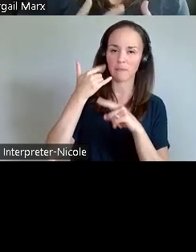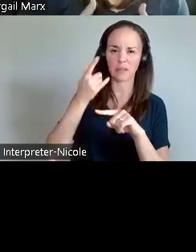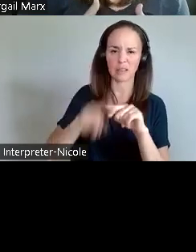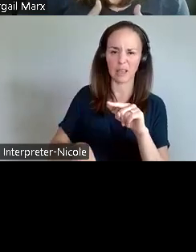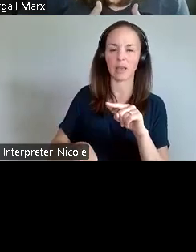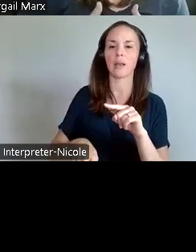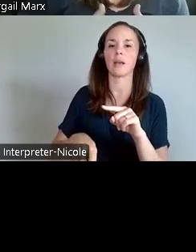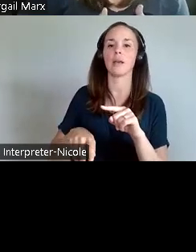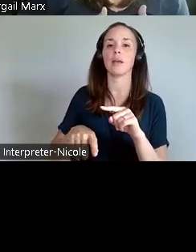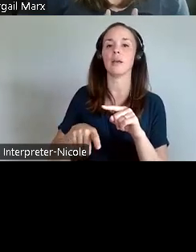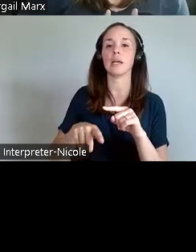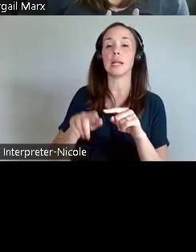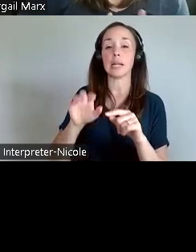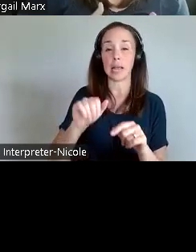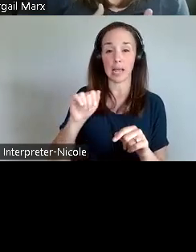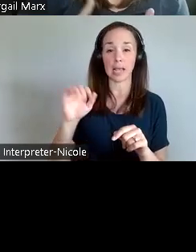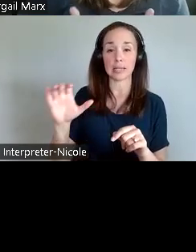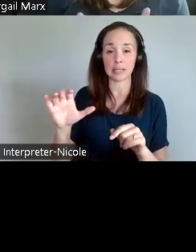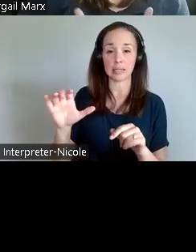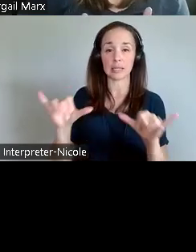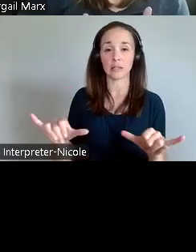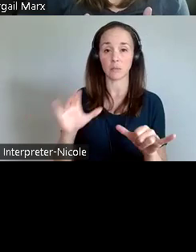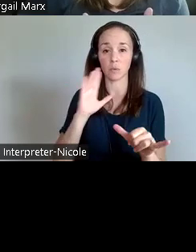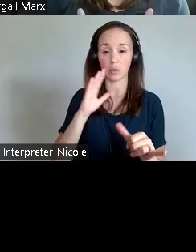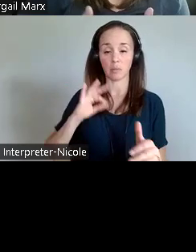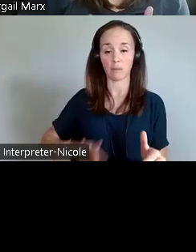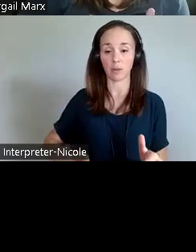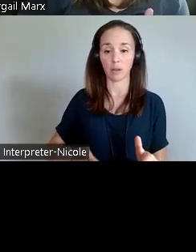if an AAC system would be usable to talk over a phone, it could